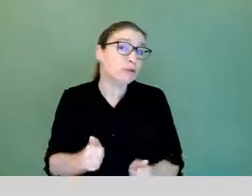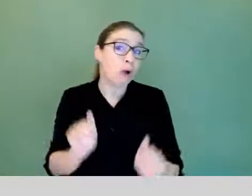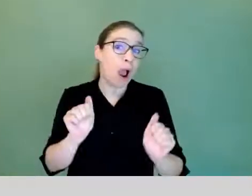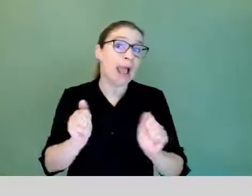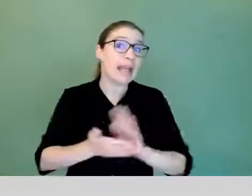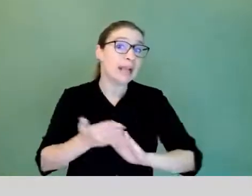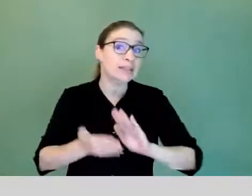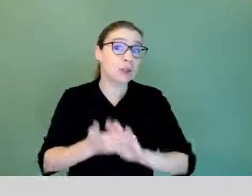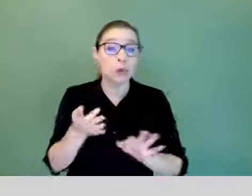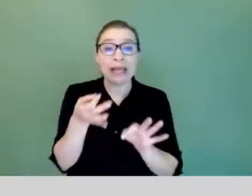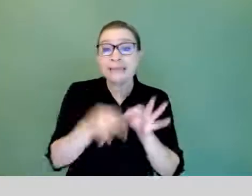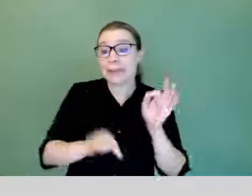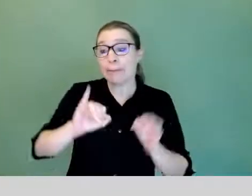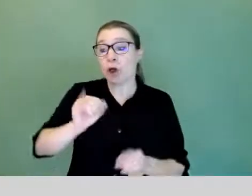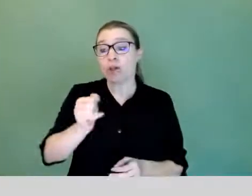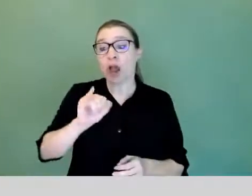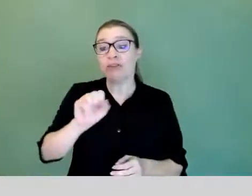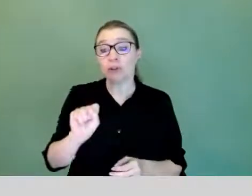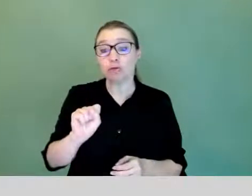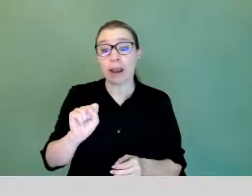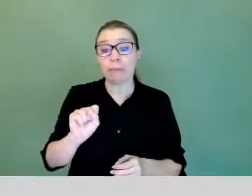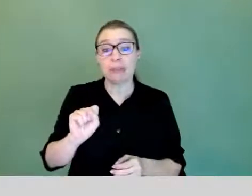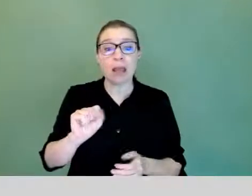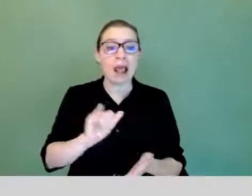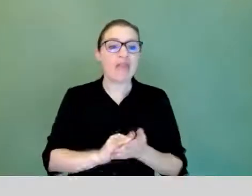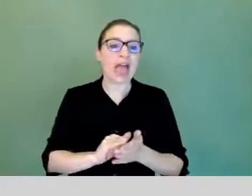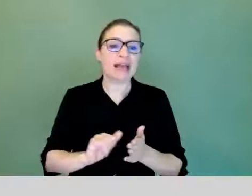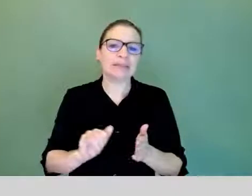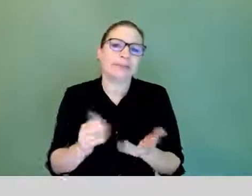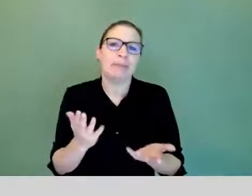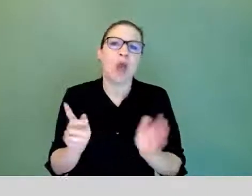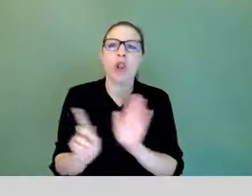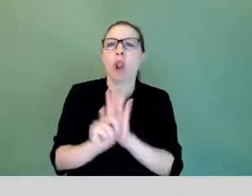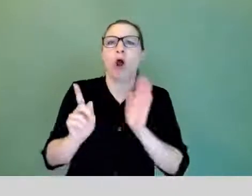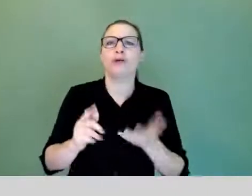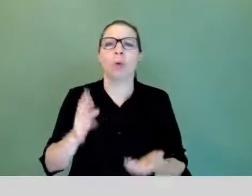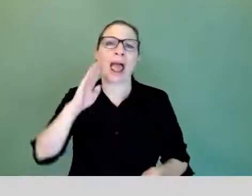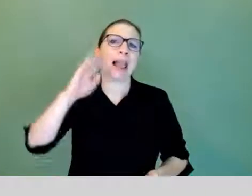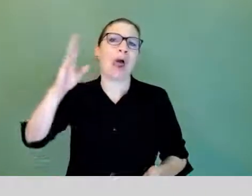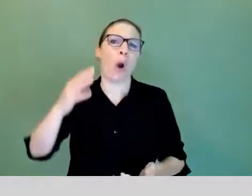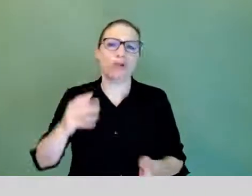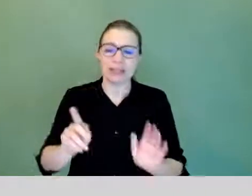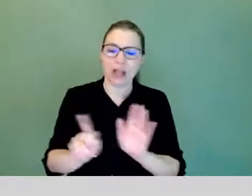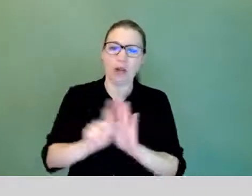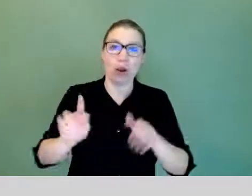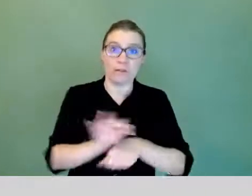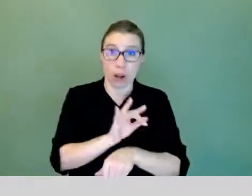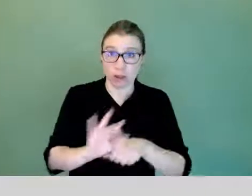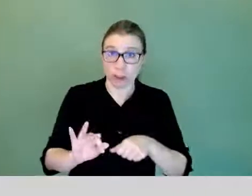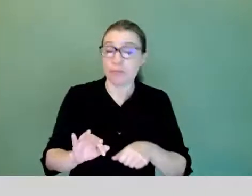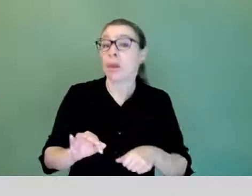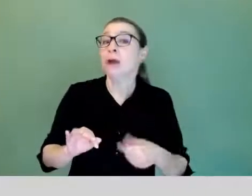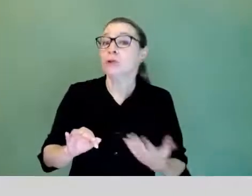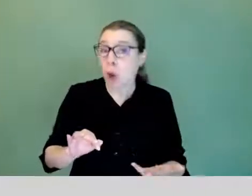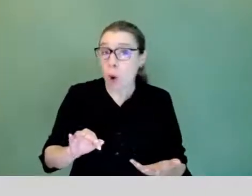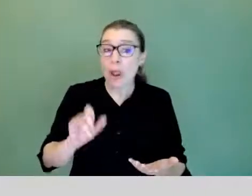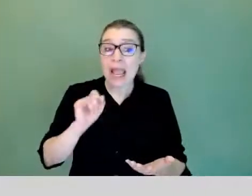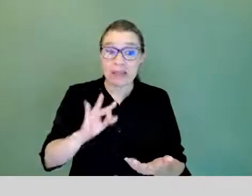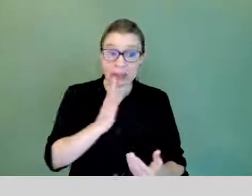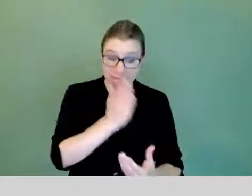executing a simple JavaScript code that is alert of hello or something, just alert function. So in that case, if alert executed,